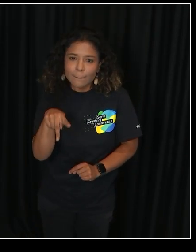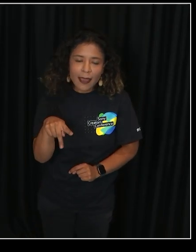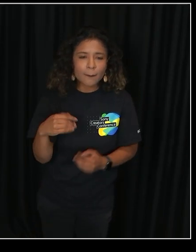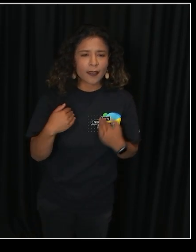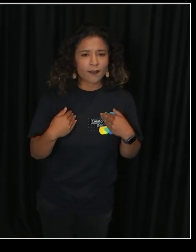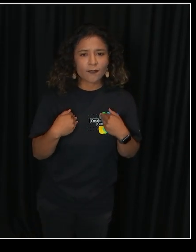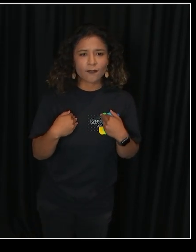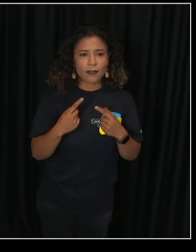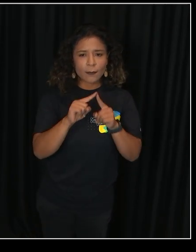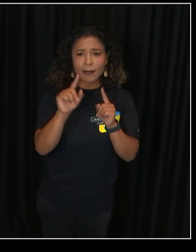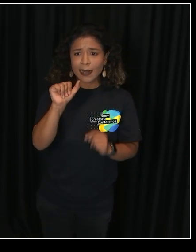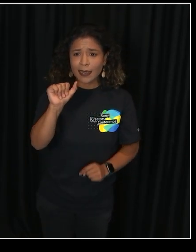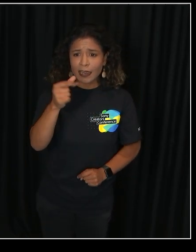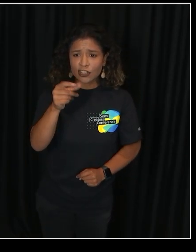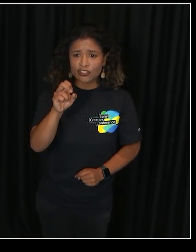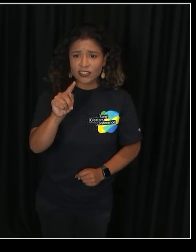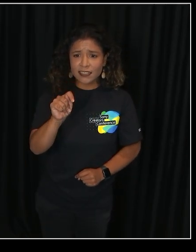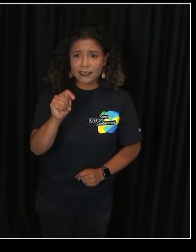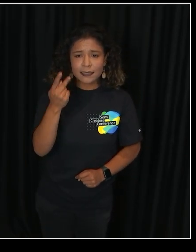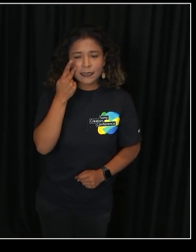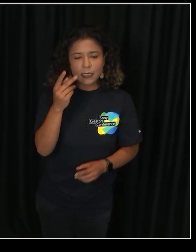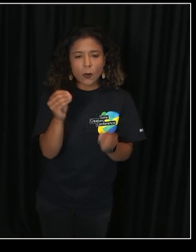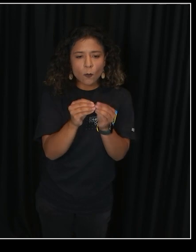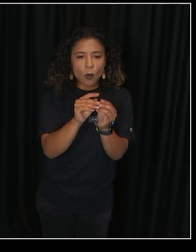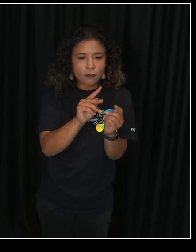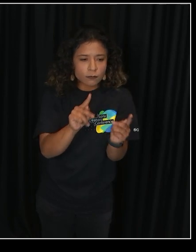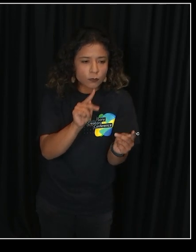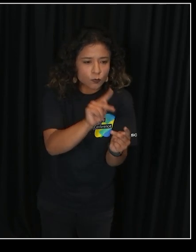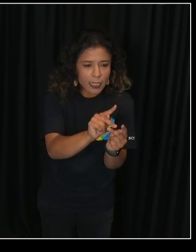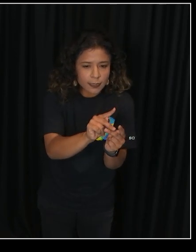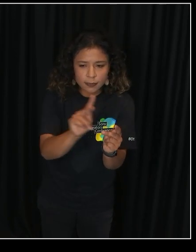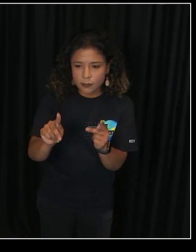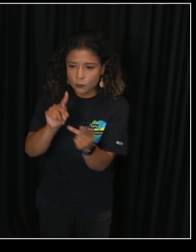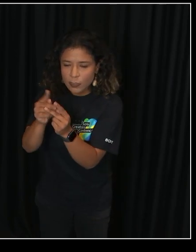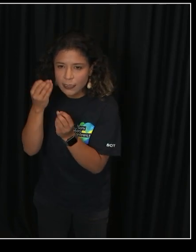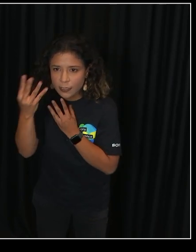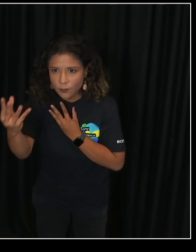but the agent can see much more precise information about the things that it does see.